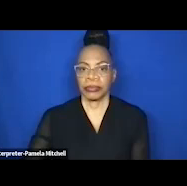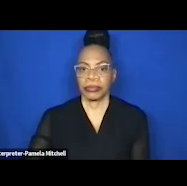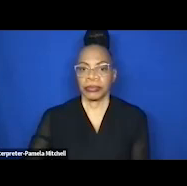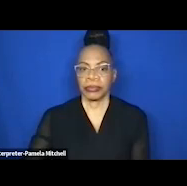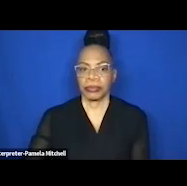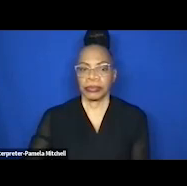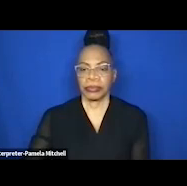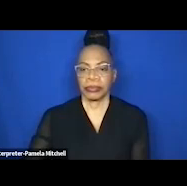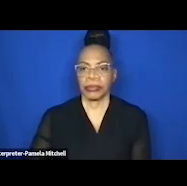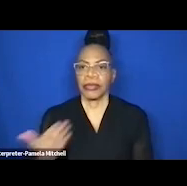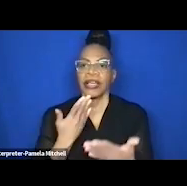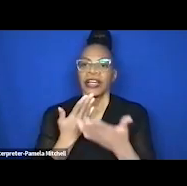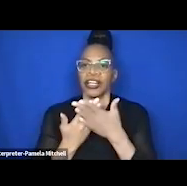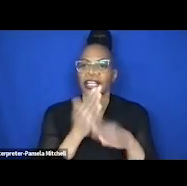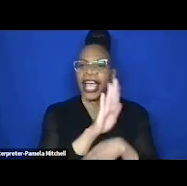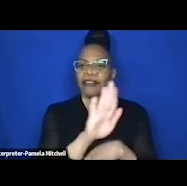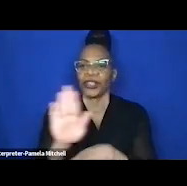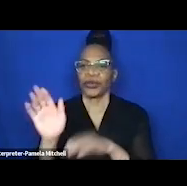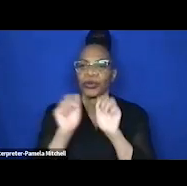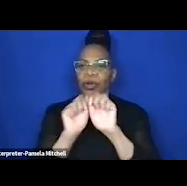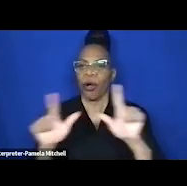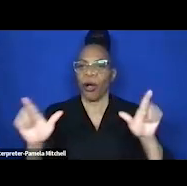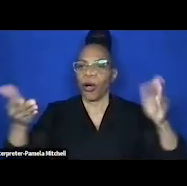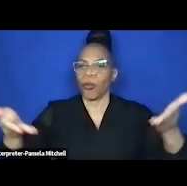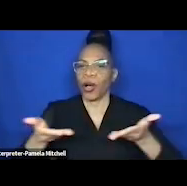Good afternoon everyone. And welcome to today's SOAR webinar